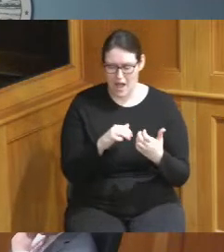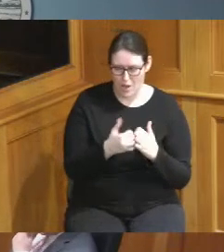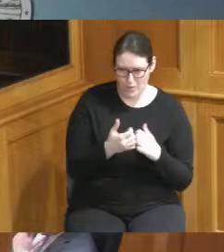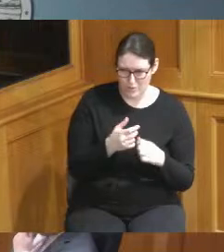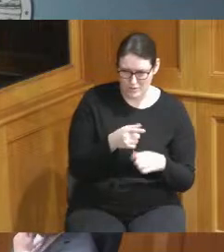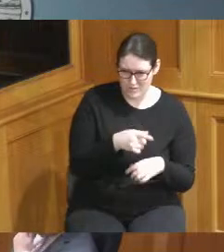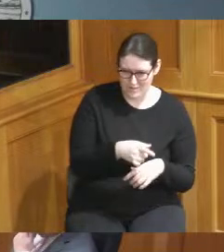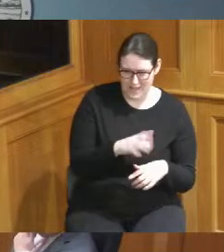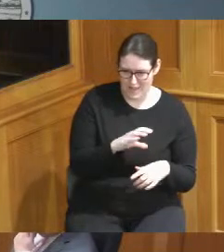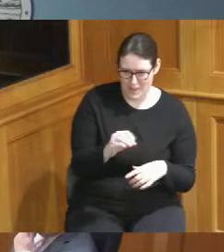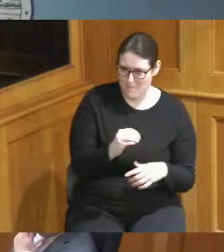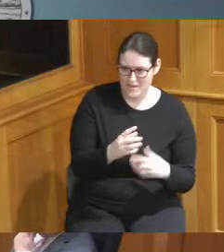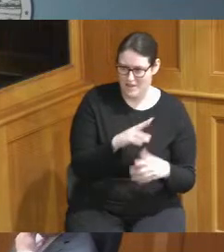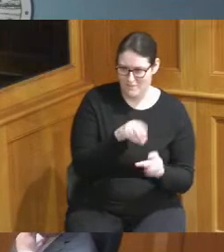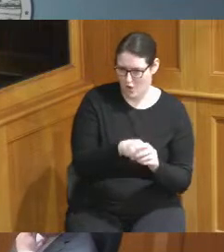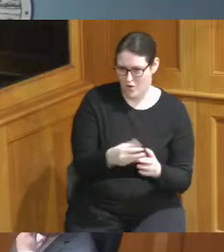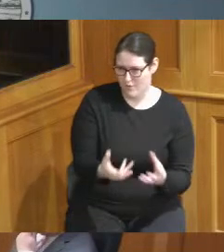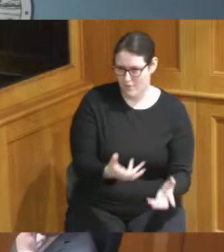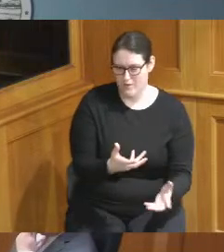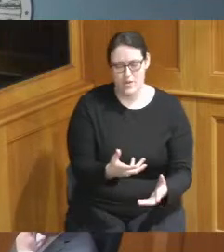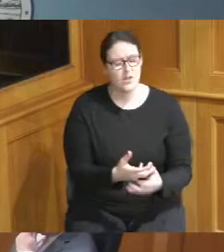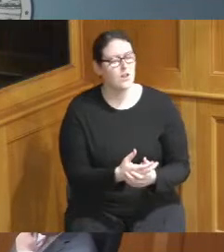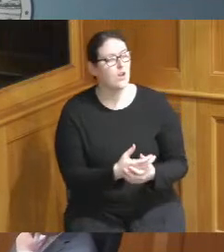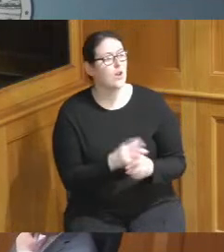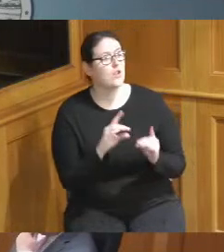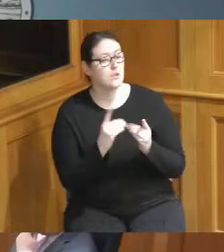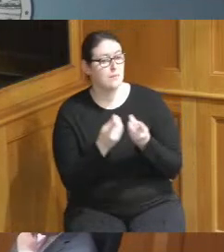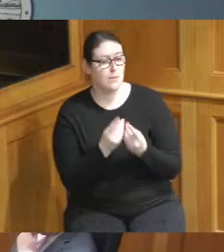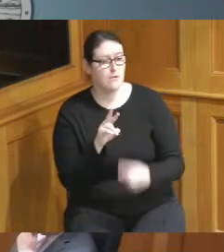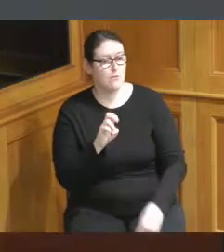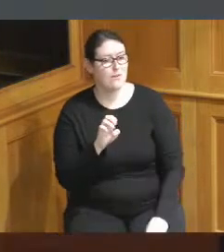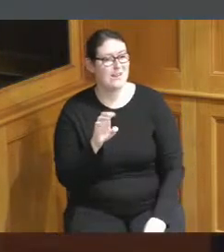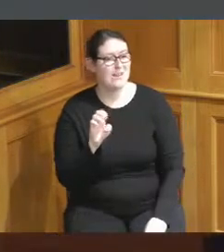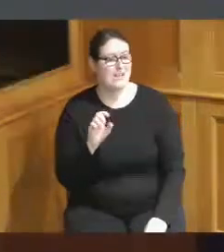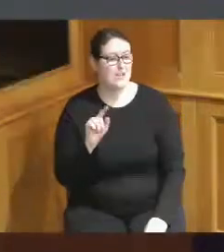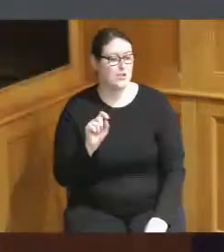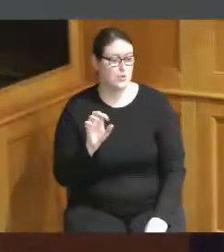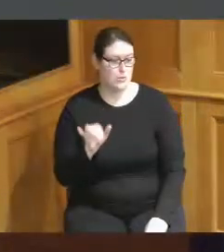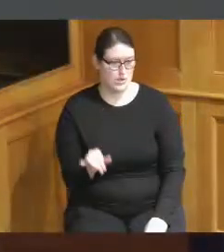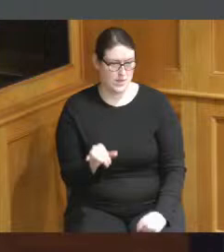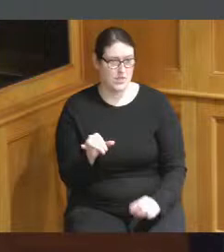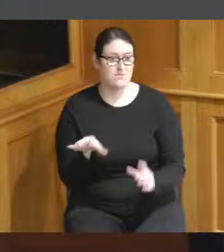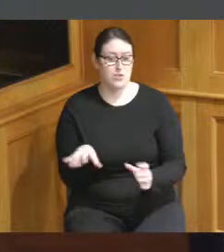have the handicap accessibility entrances and the parking etc so how much of this is a capital issue